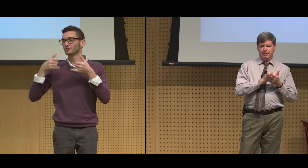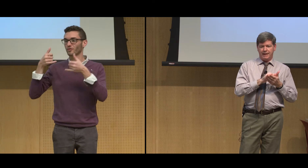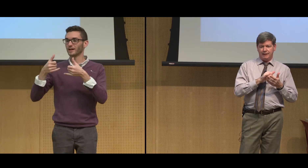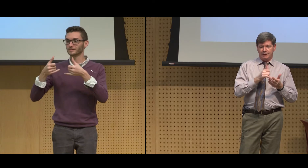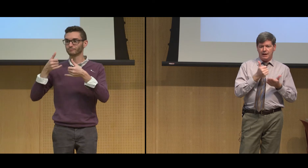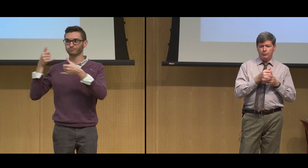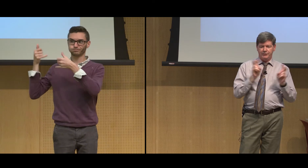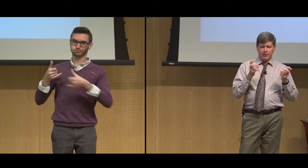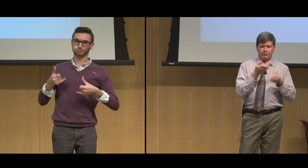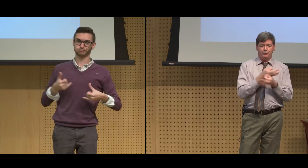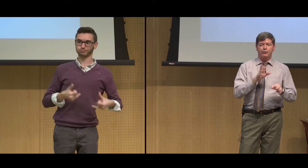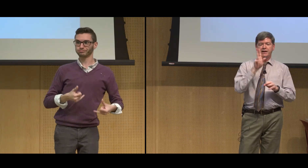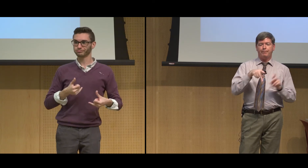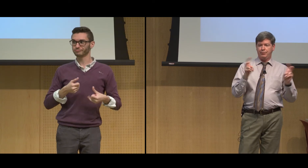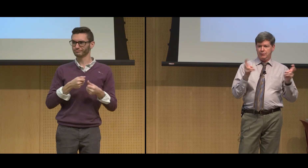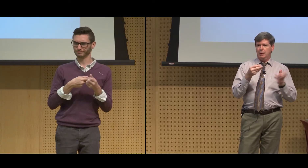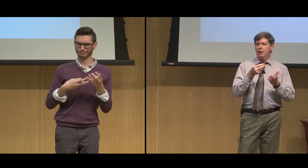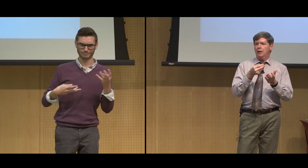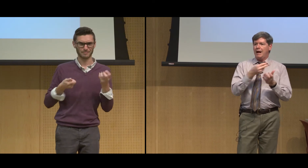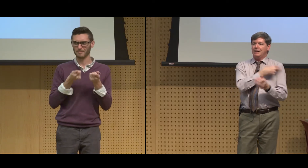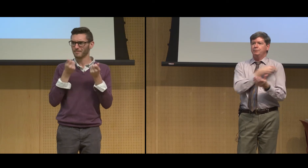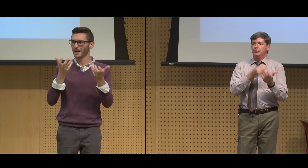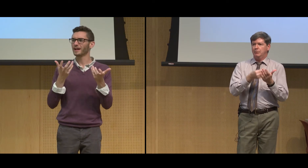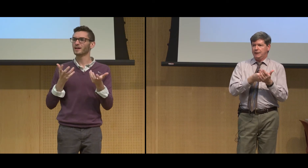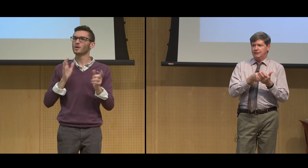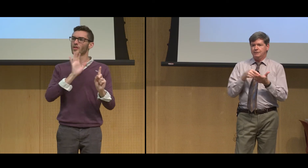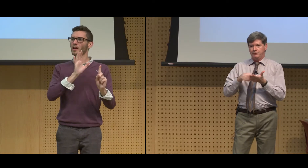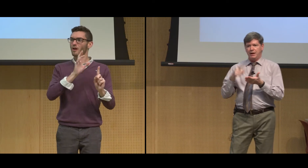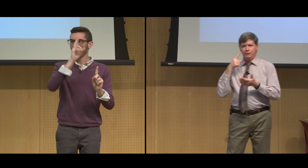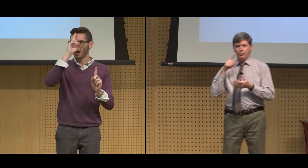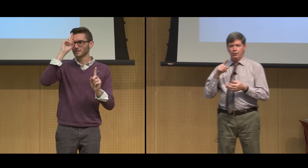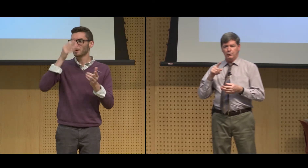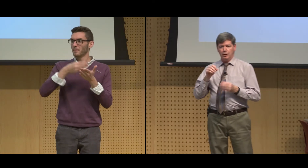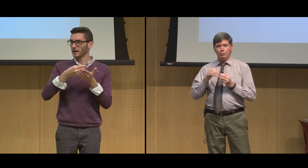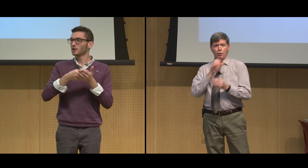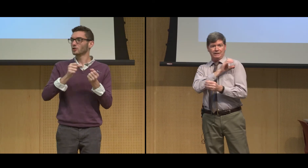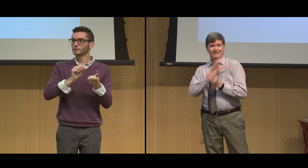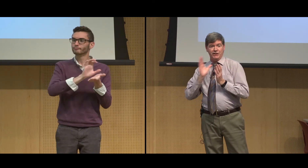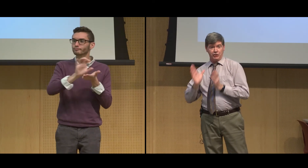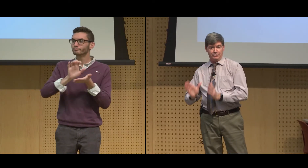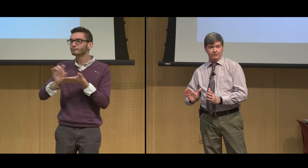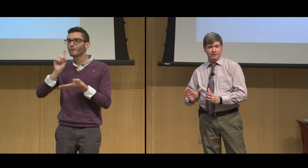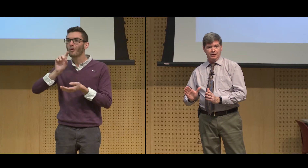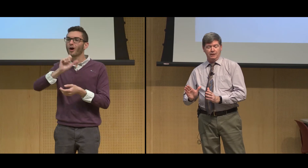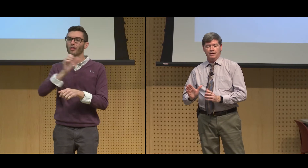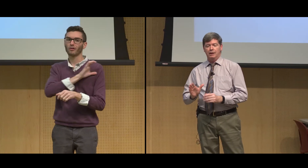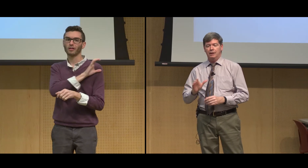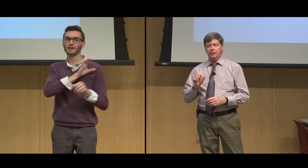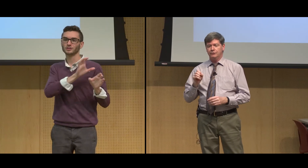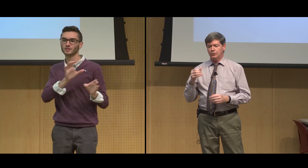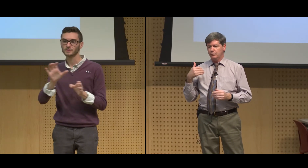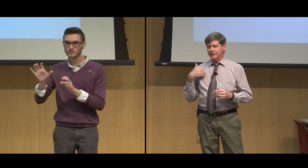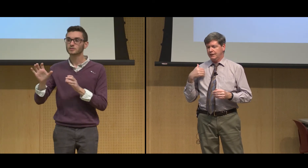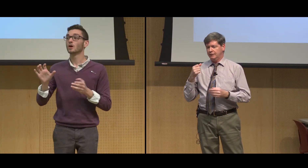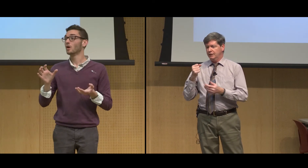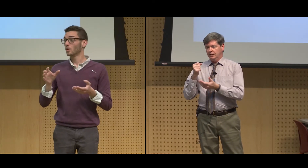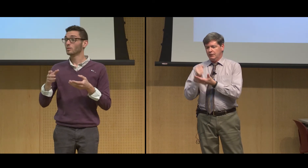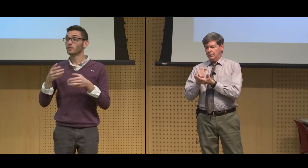and that helped, um, free up hospital money to pay for more clinicians, and so we had